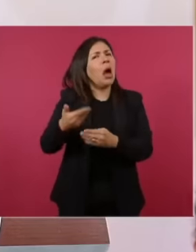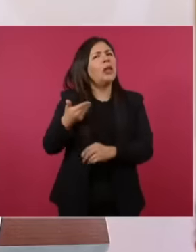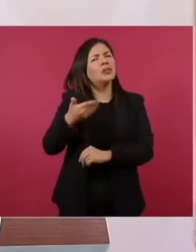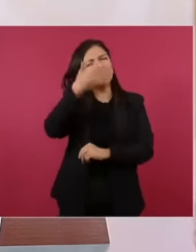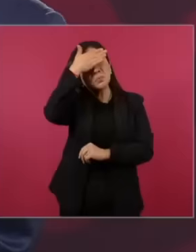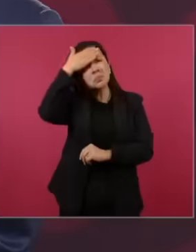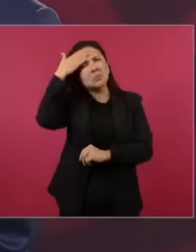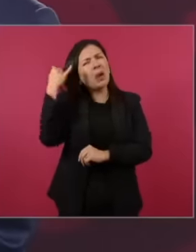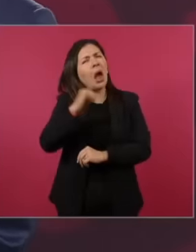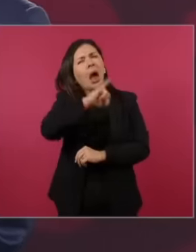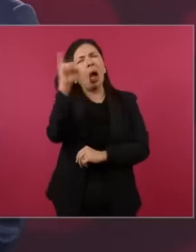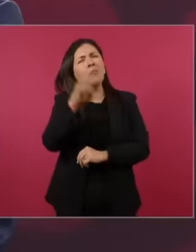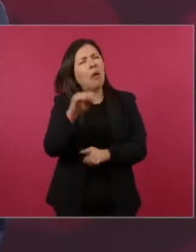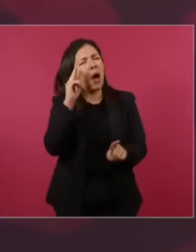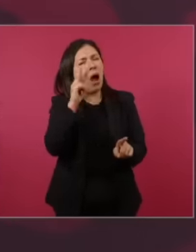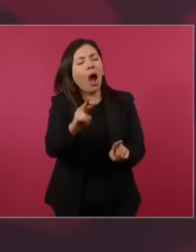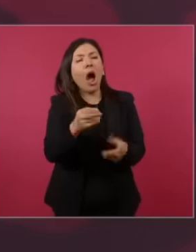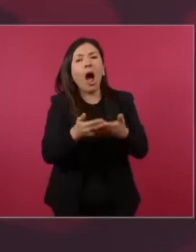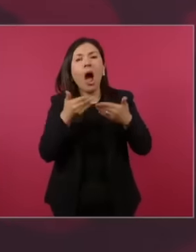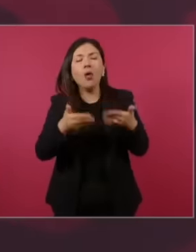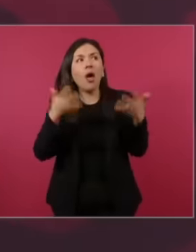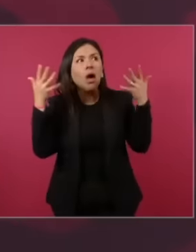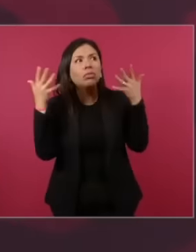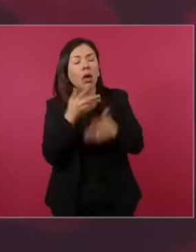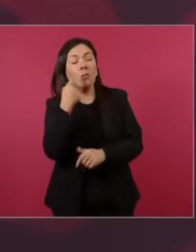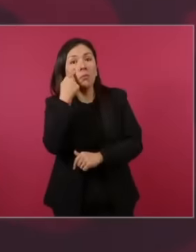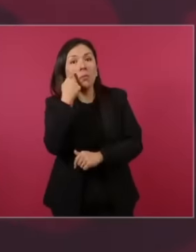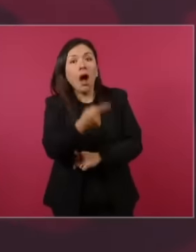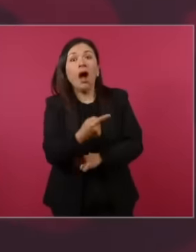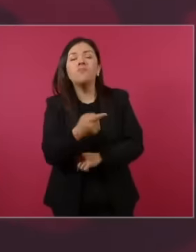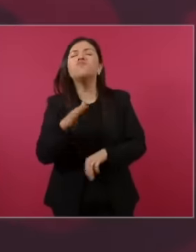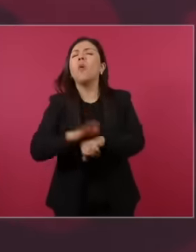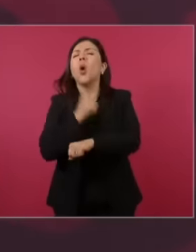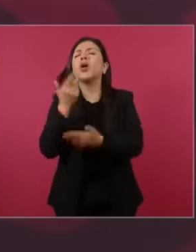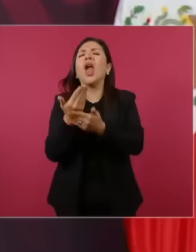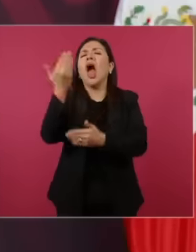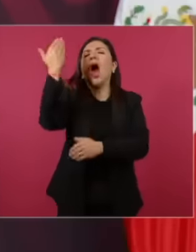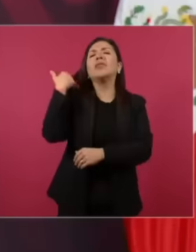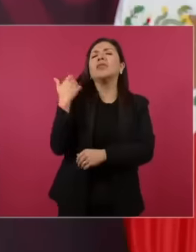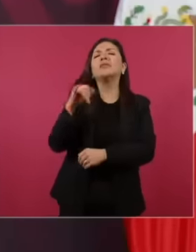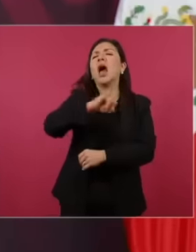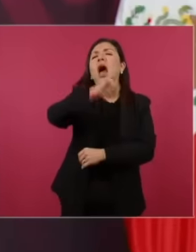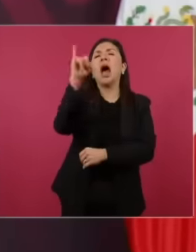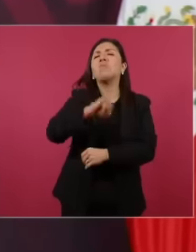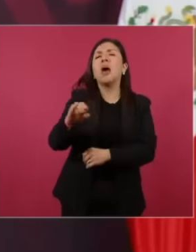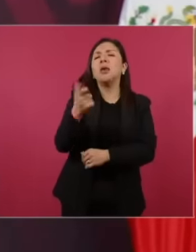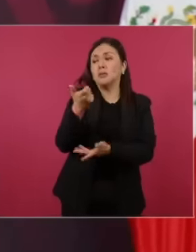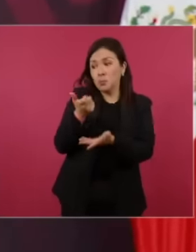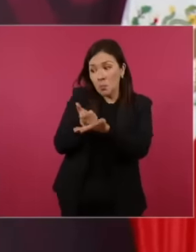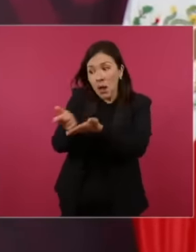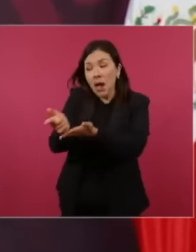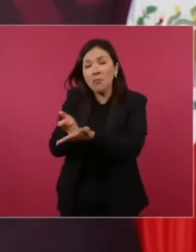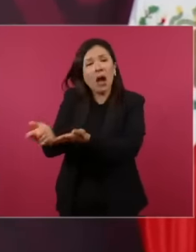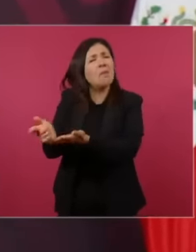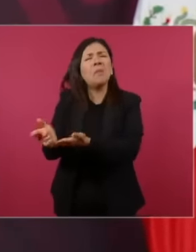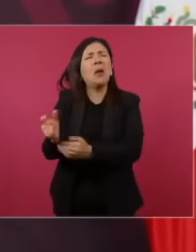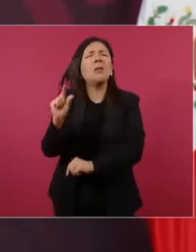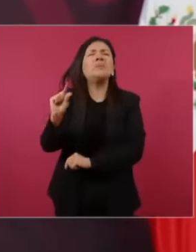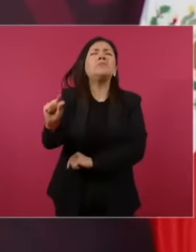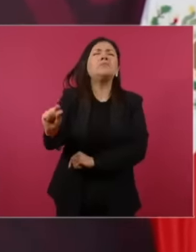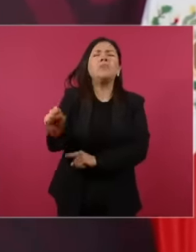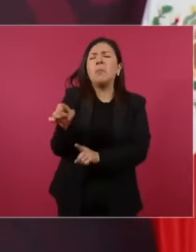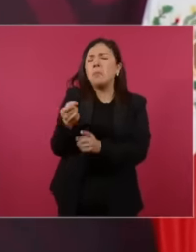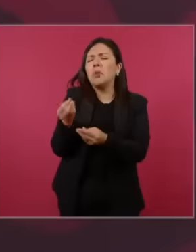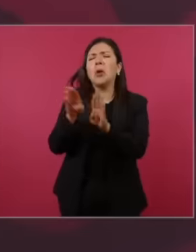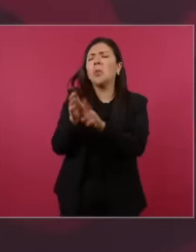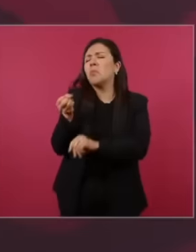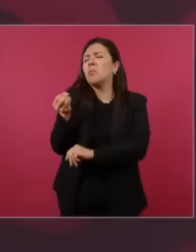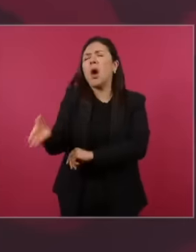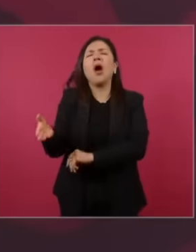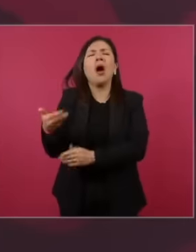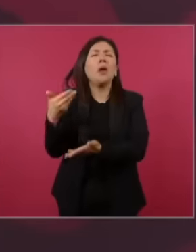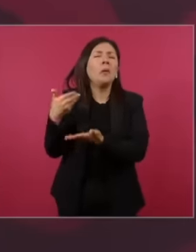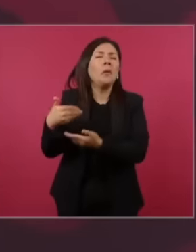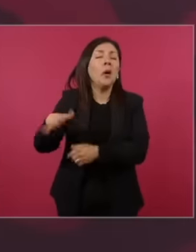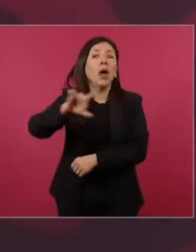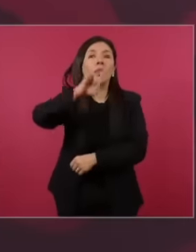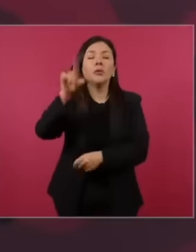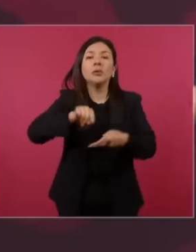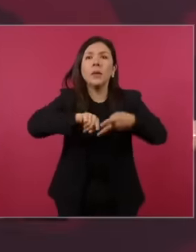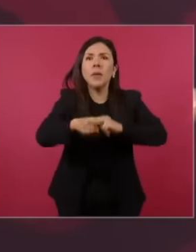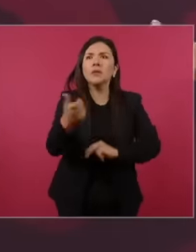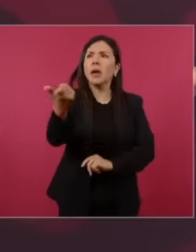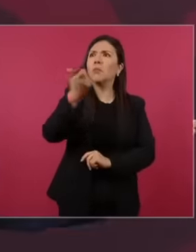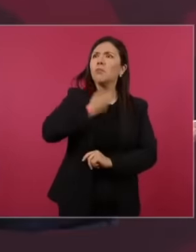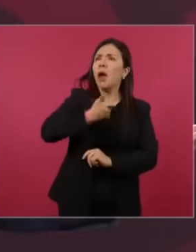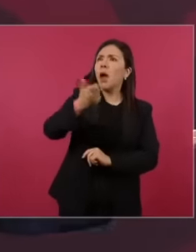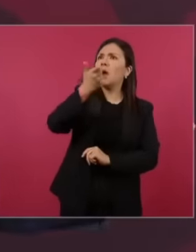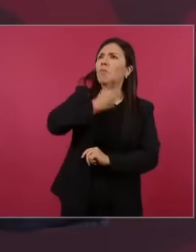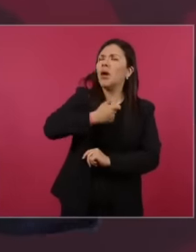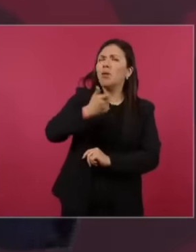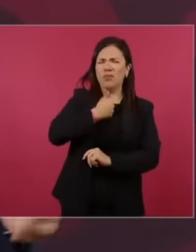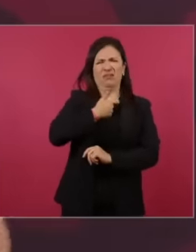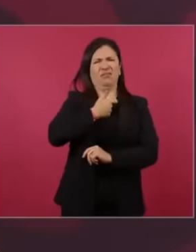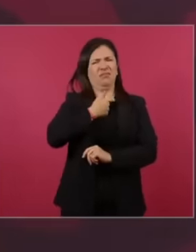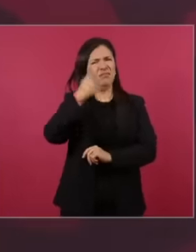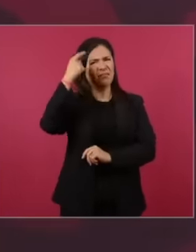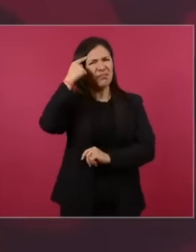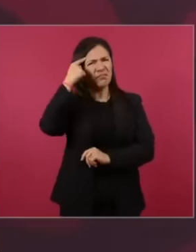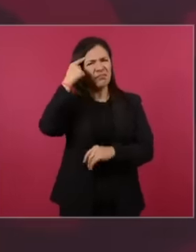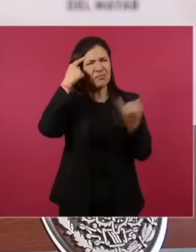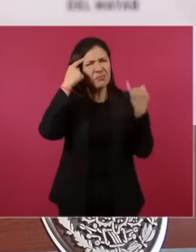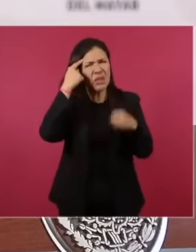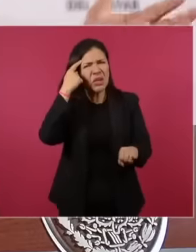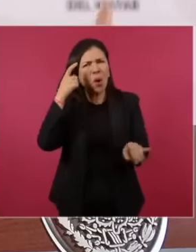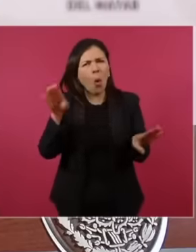Why did I not receive anything or very little and they began to receive? And he says, Well, how without getting into debt? Well,